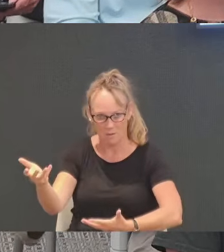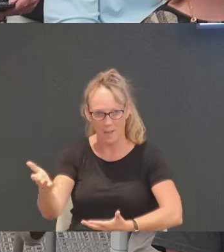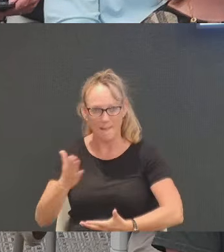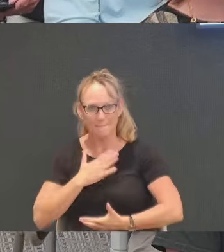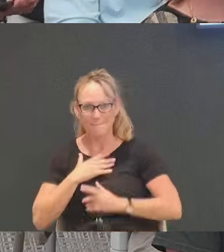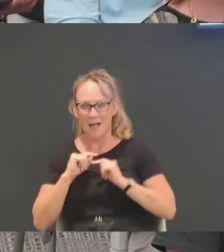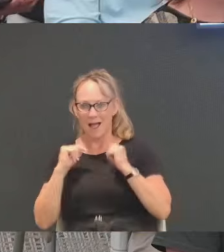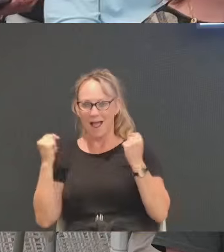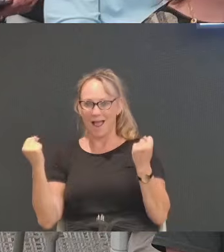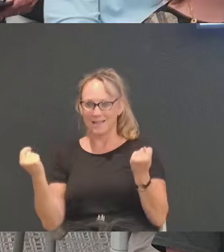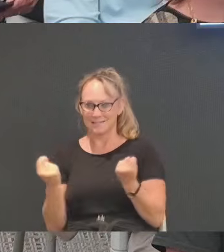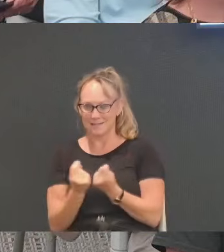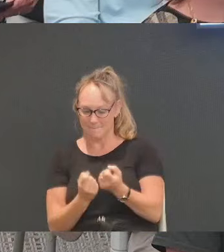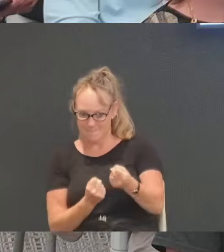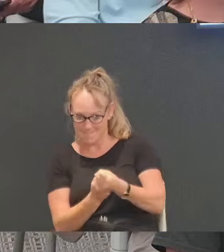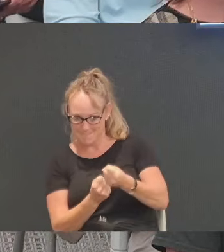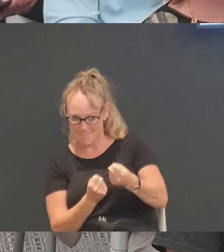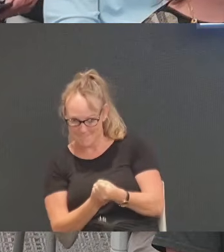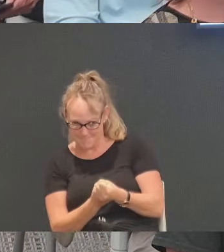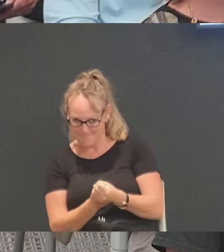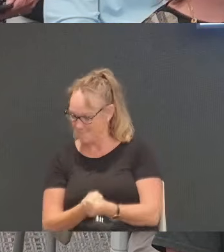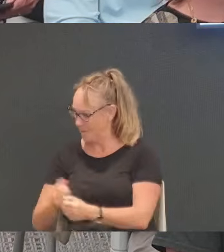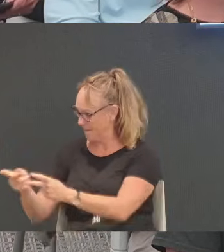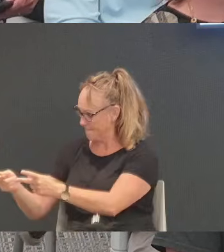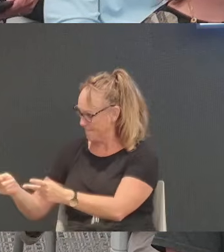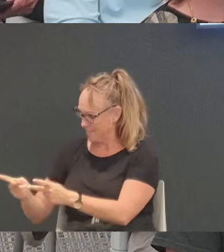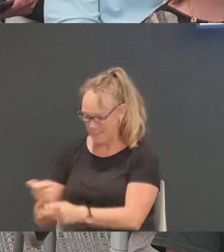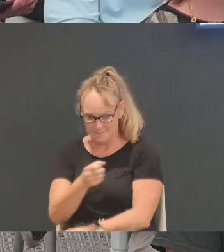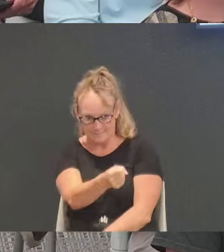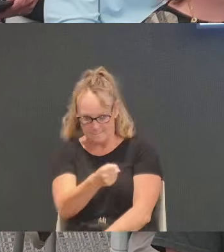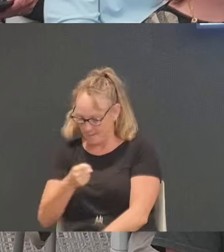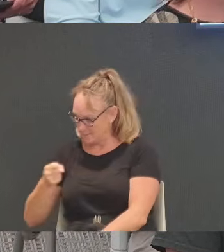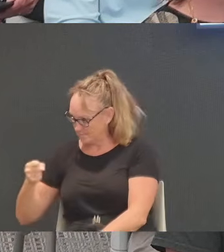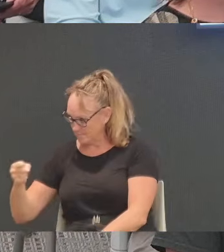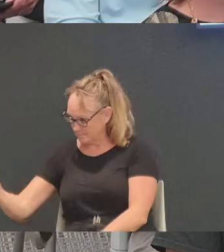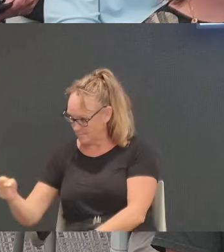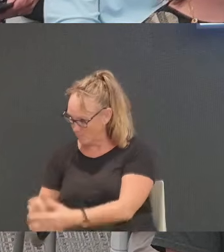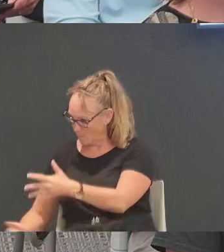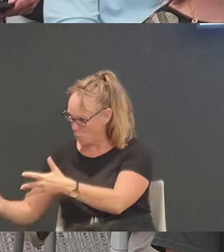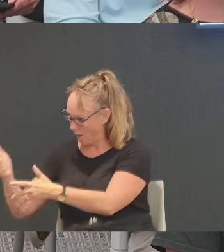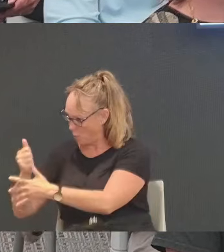good placements and services that help them feel safe and begin healing. We know that when children